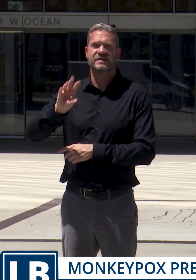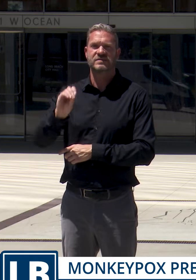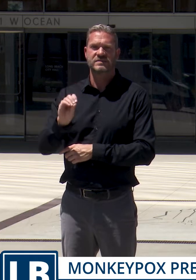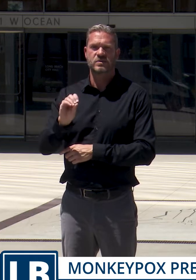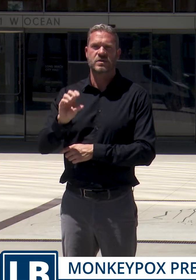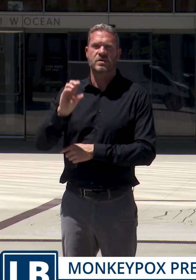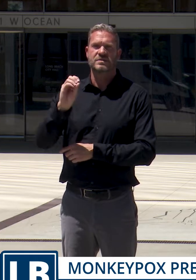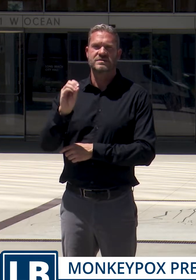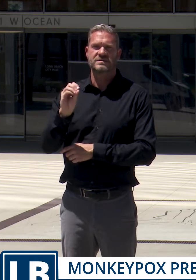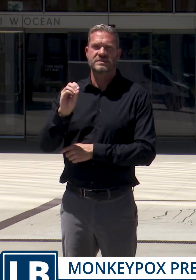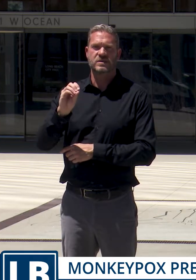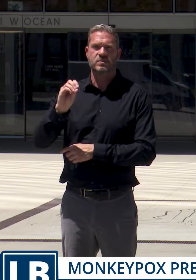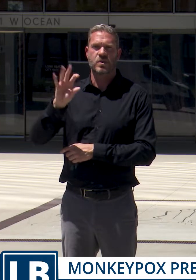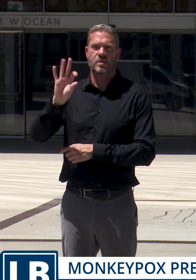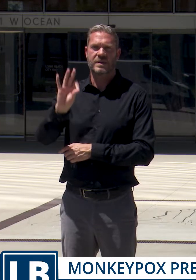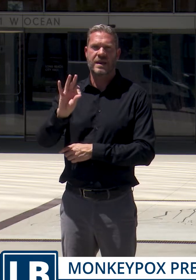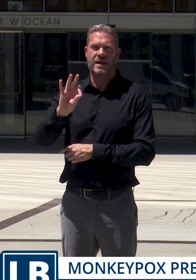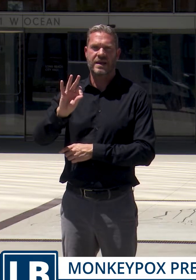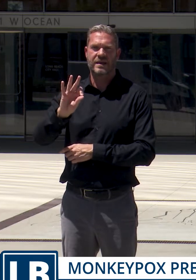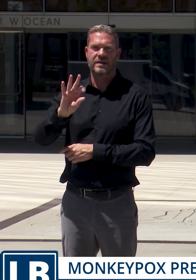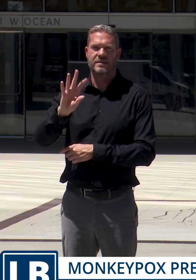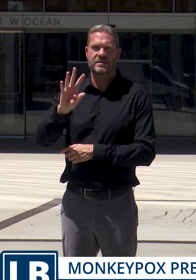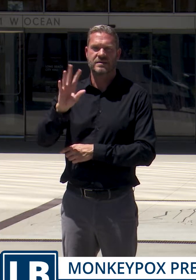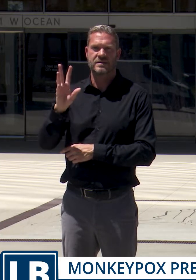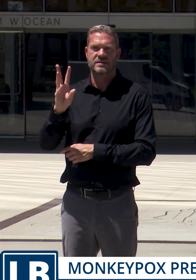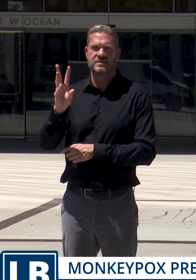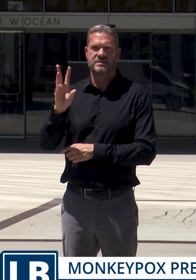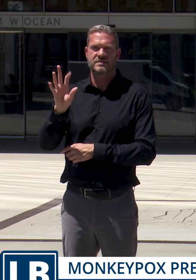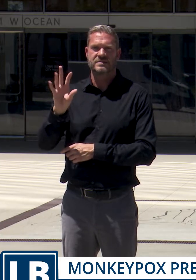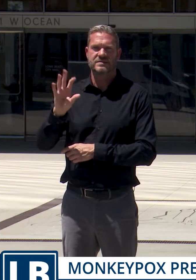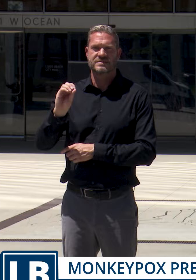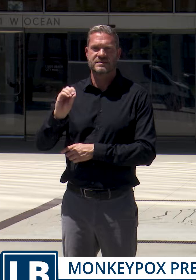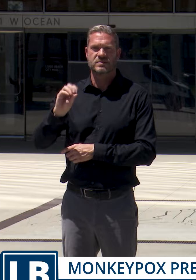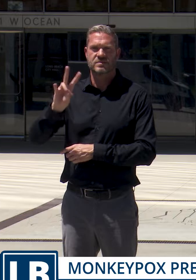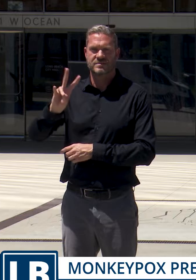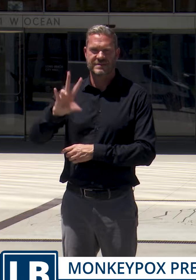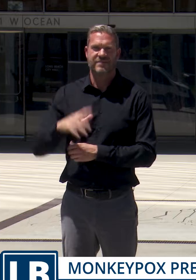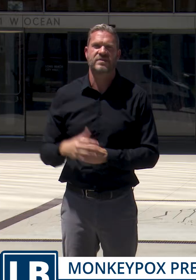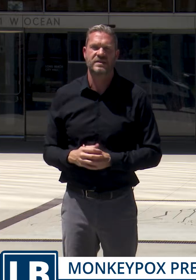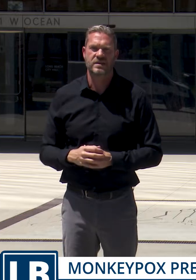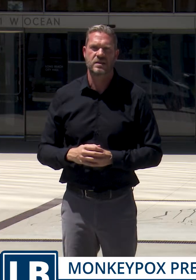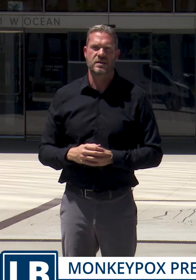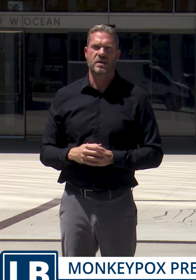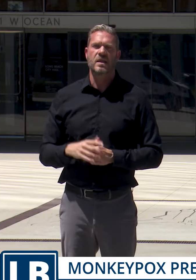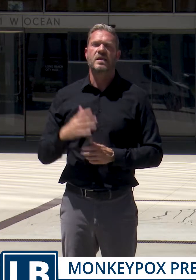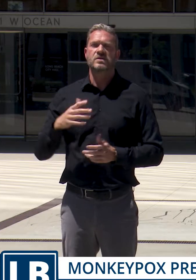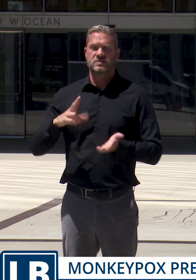and can help with answering questions scheduling appointments and signing up for the pre-registration system in english